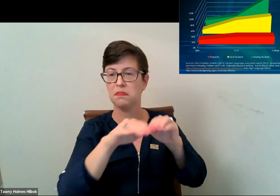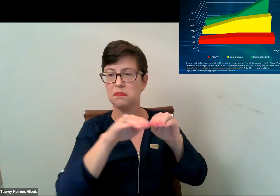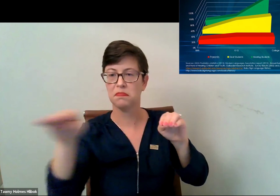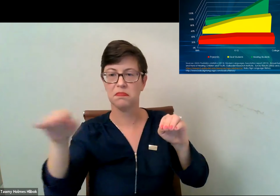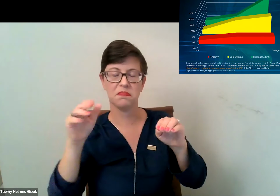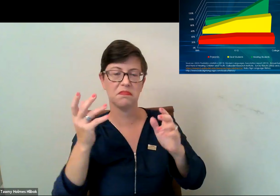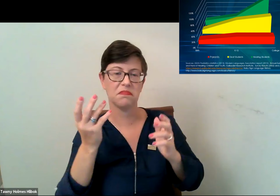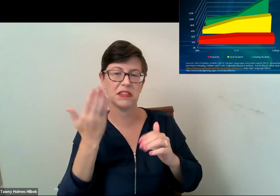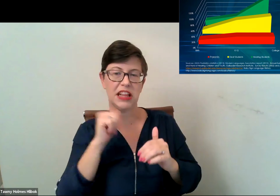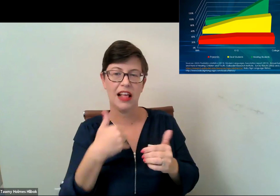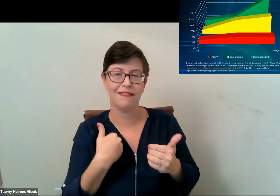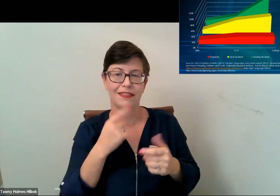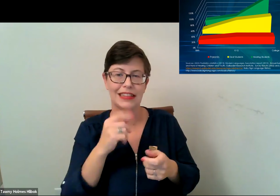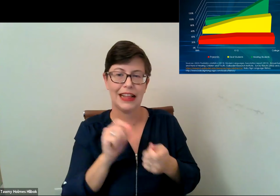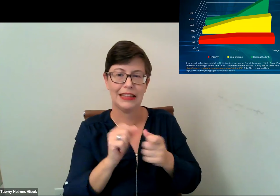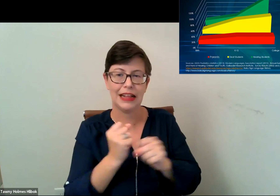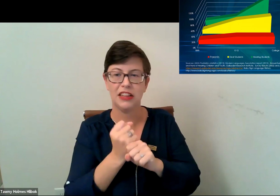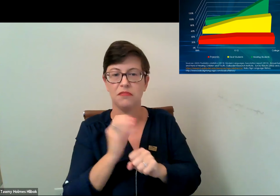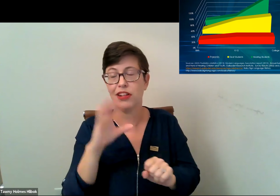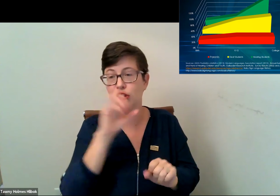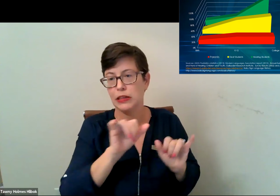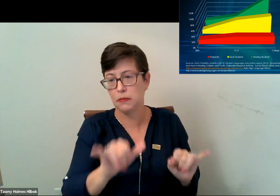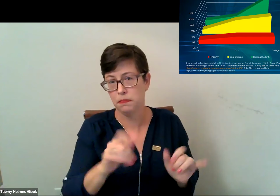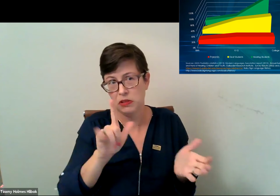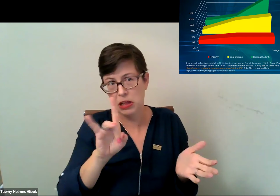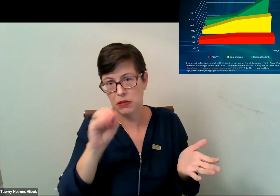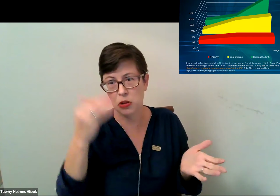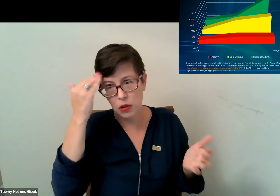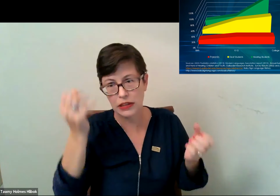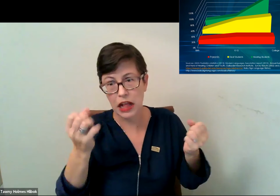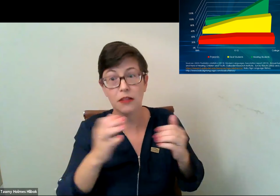Then, by the time the child is college age. There aren't a real exact statistics,